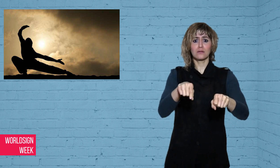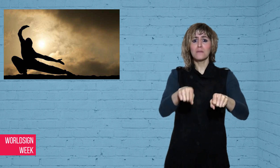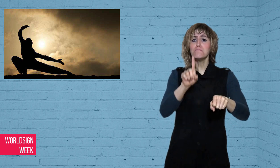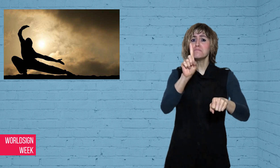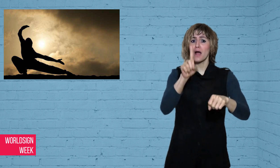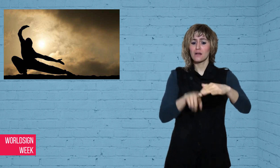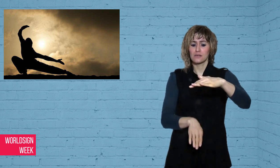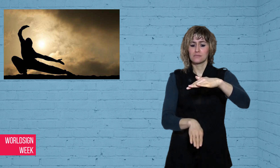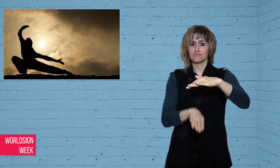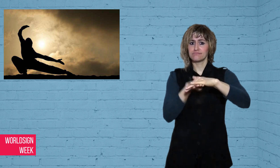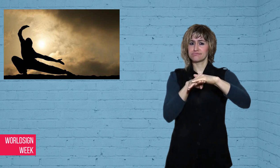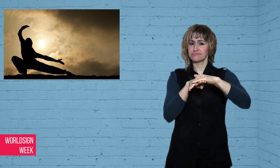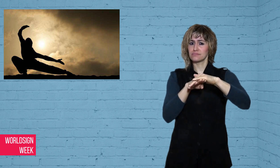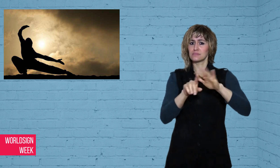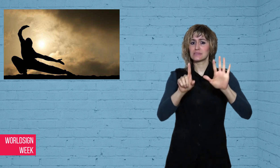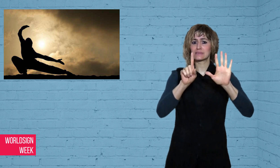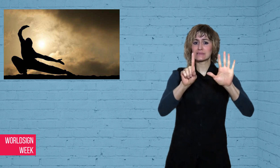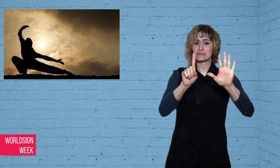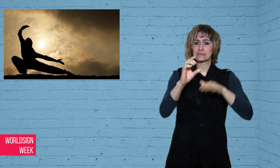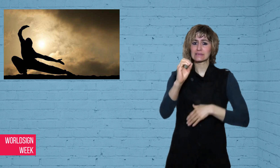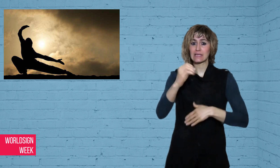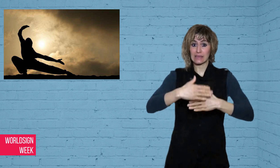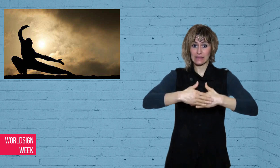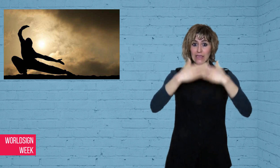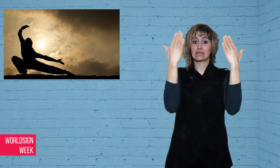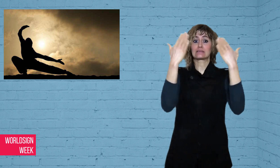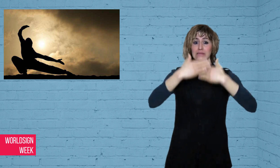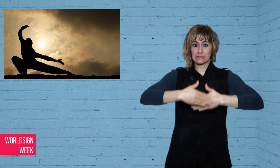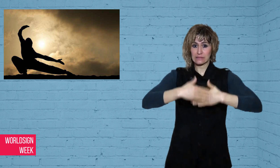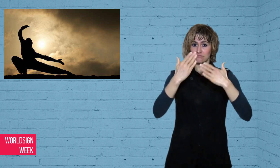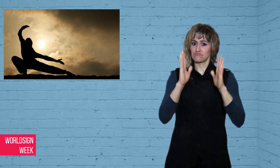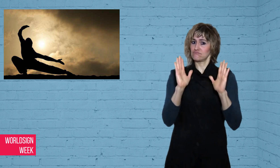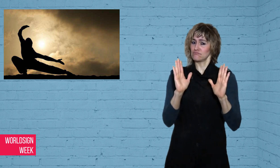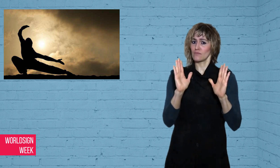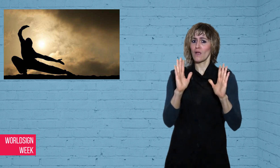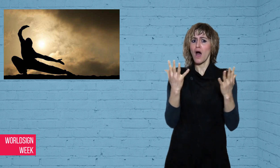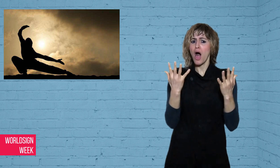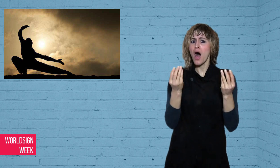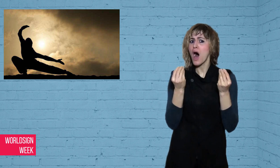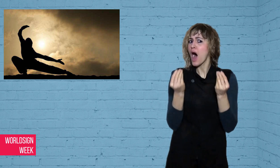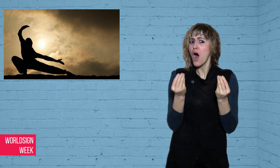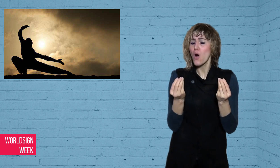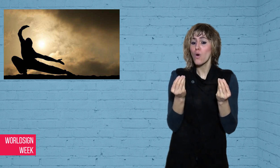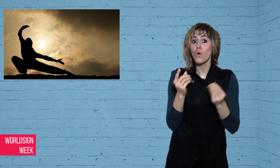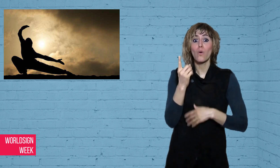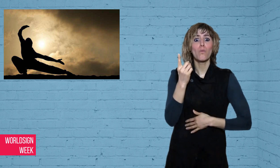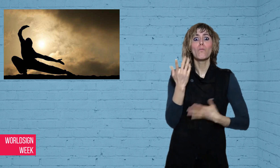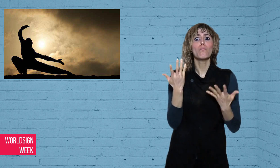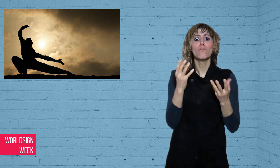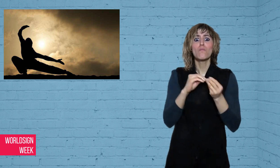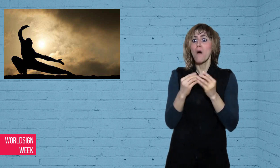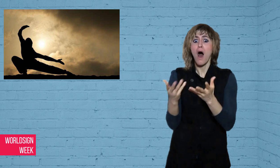martial law for a maximum of 60 days, only